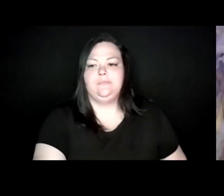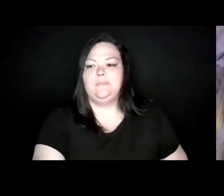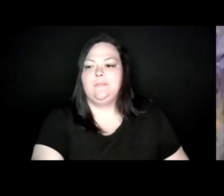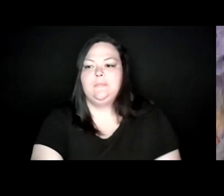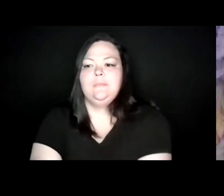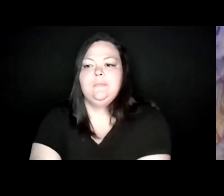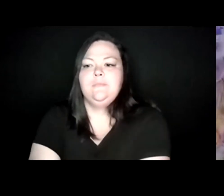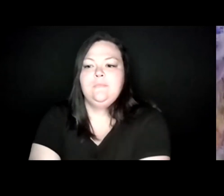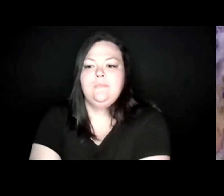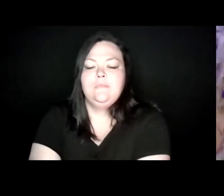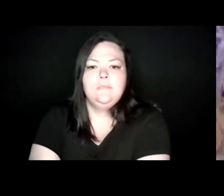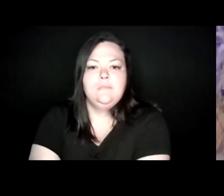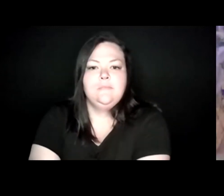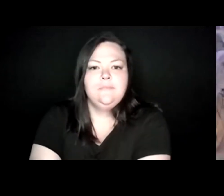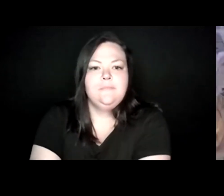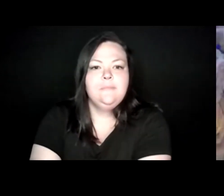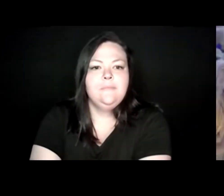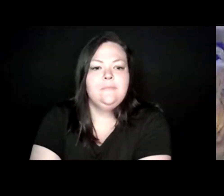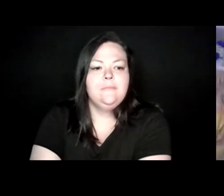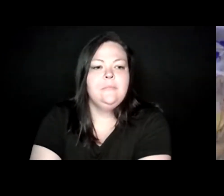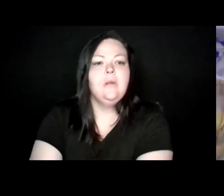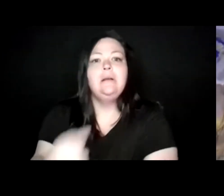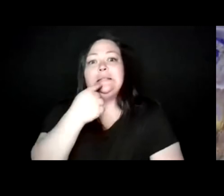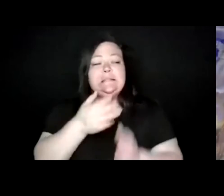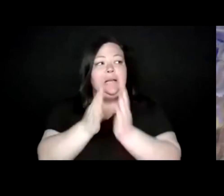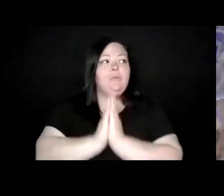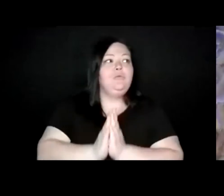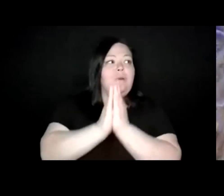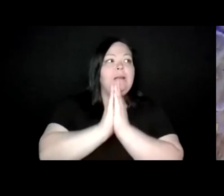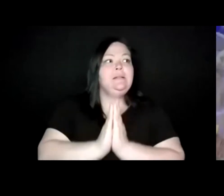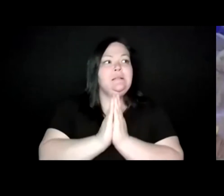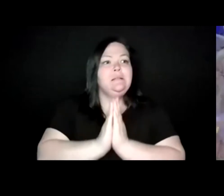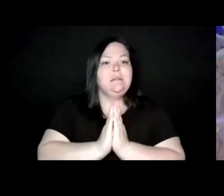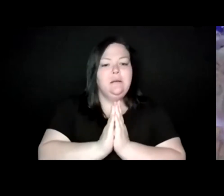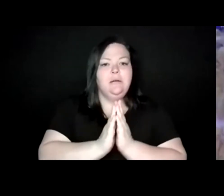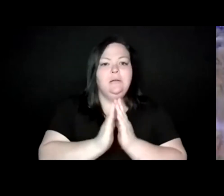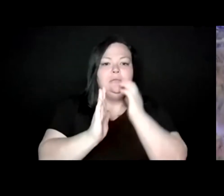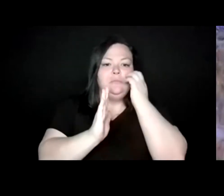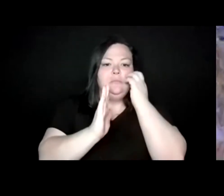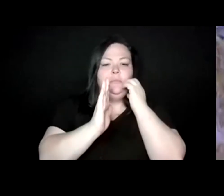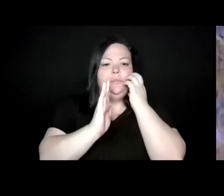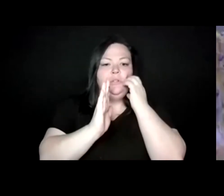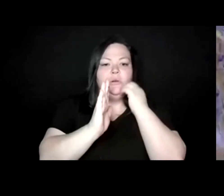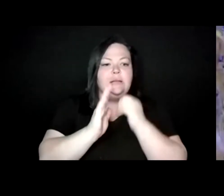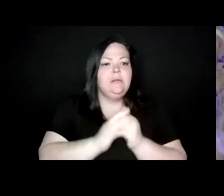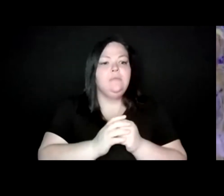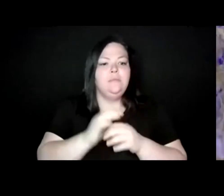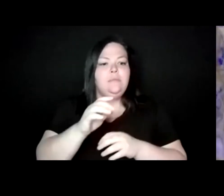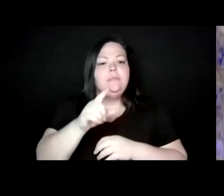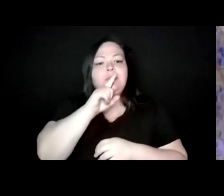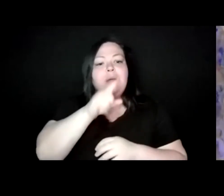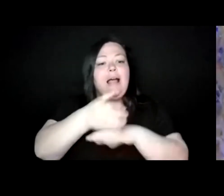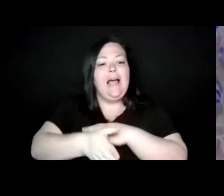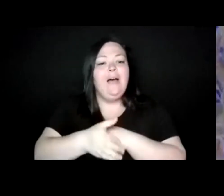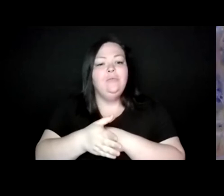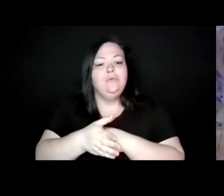“Saying Grace (A Litany for Adult Orphans),” after José Olivarez, after Safia Elhillo